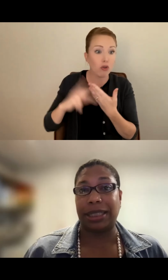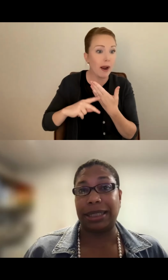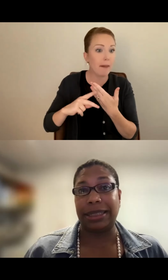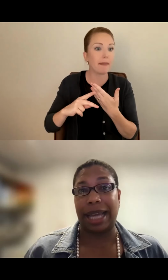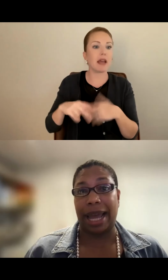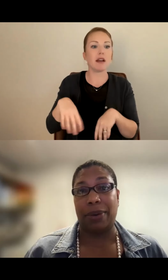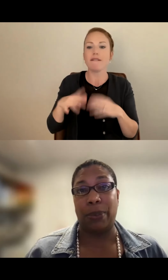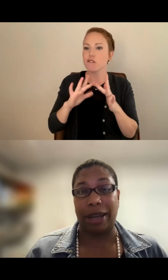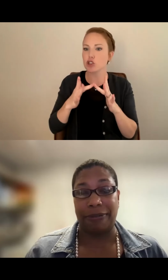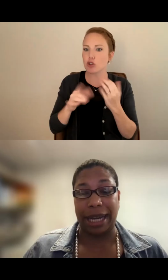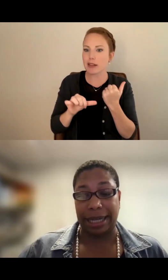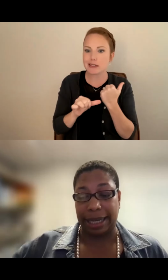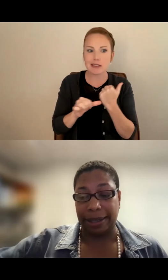assistance, and way finding.